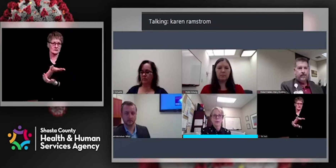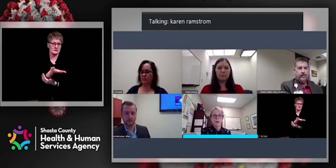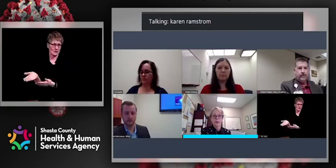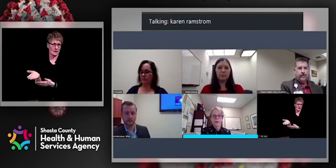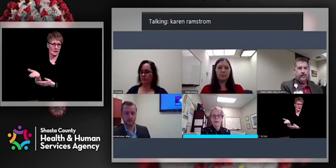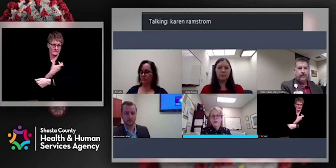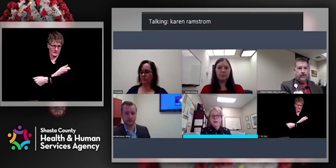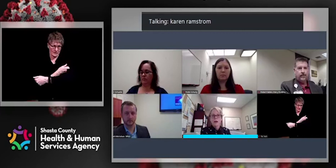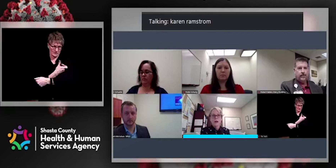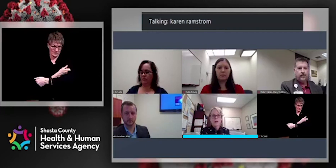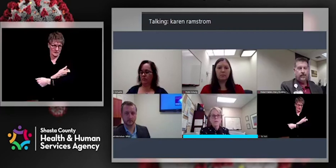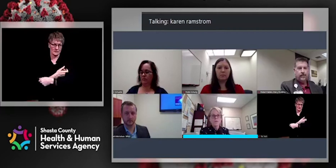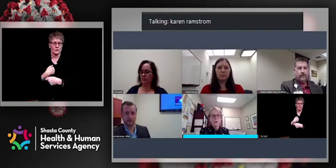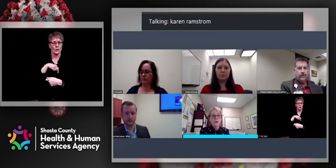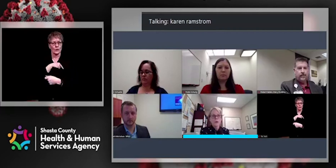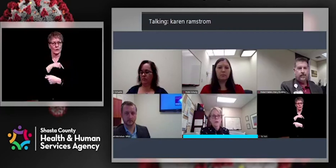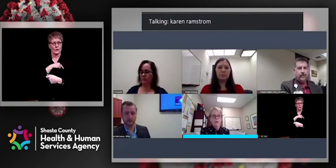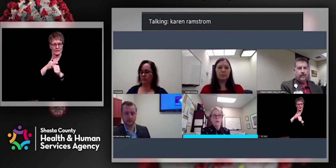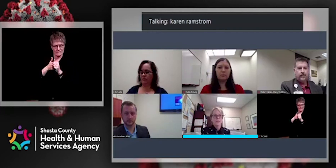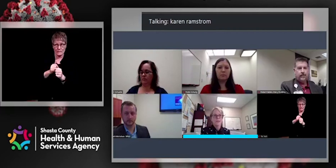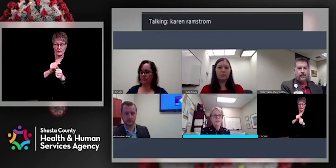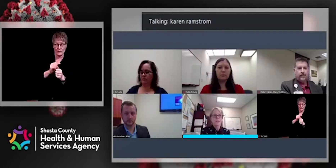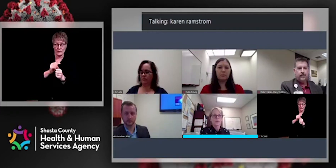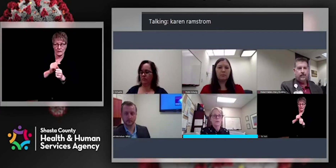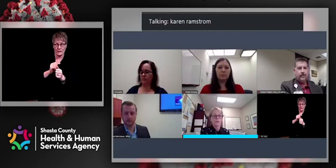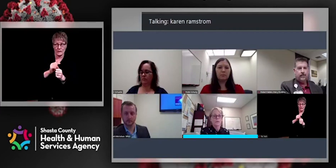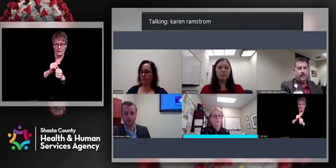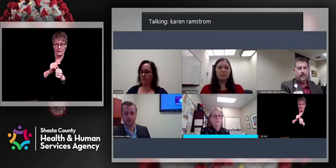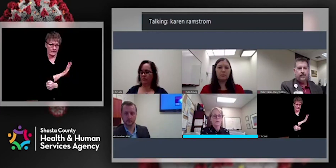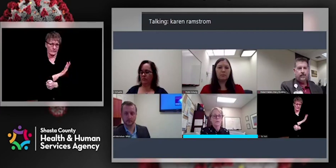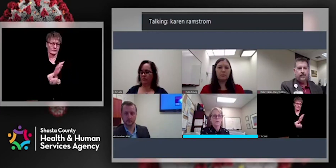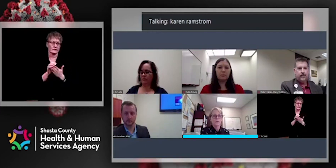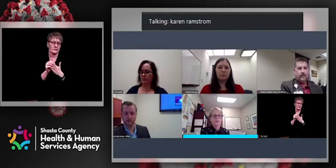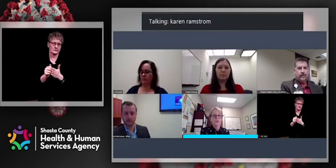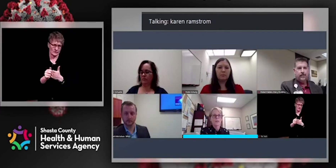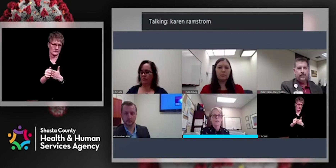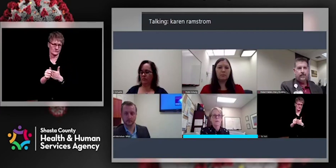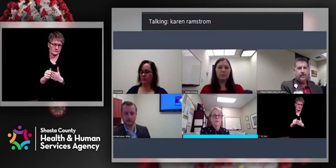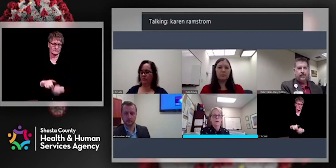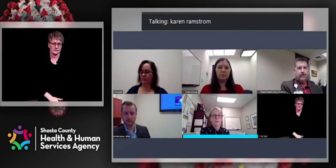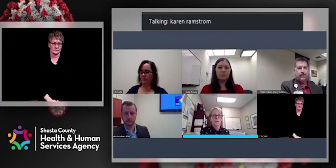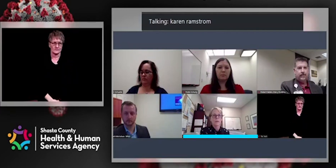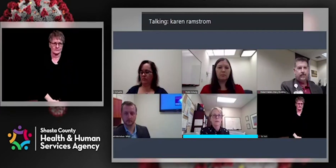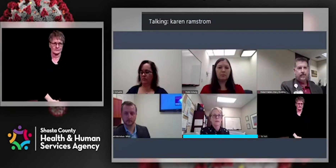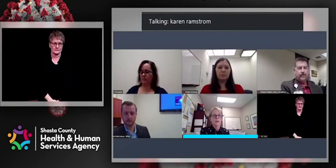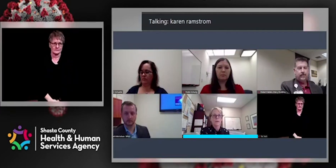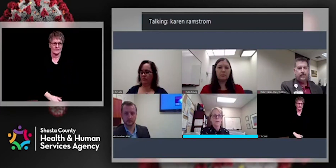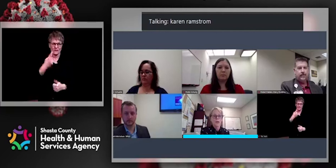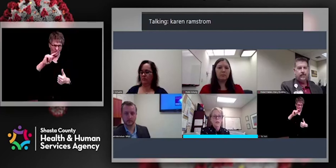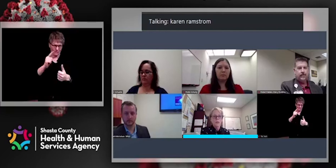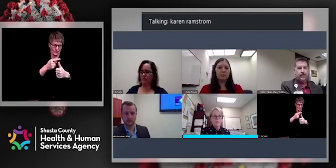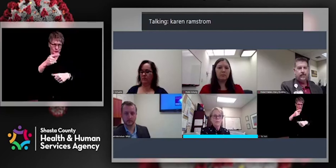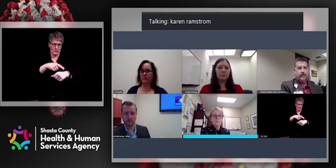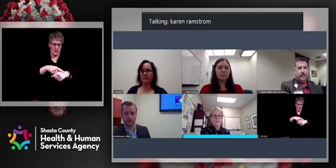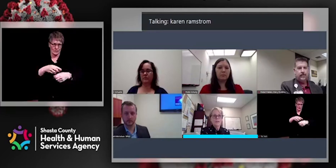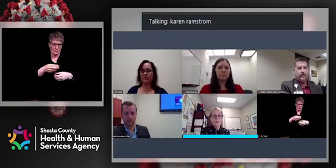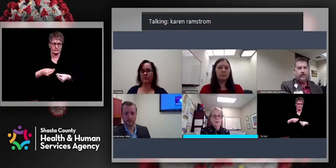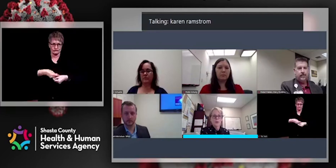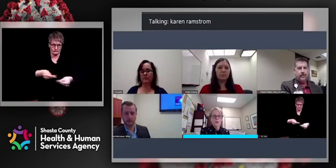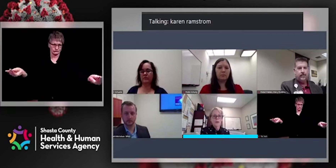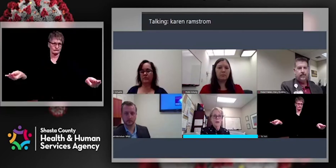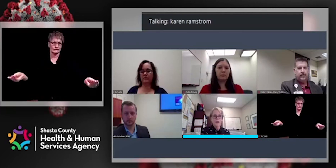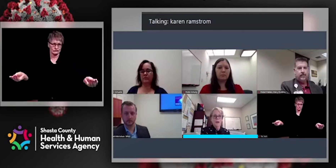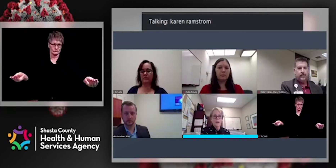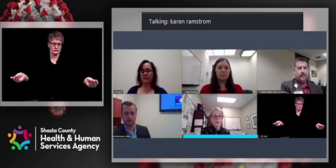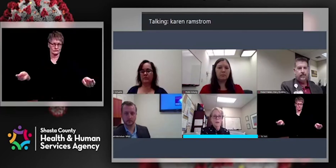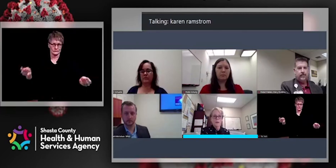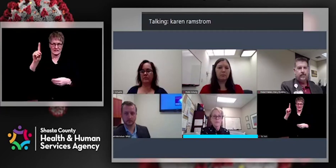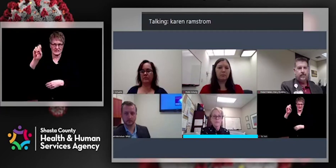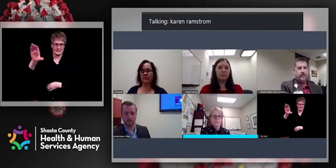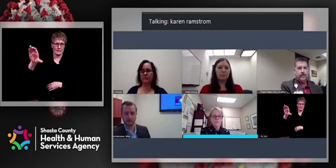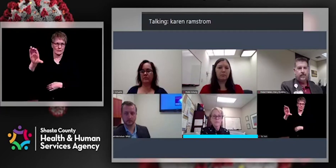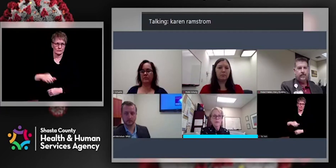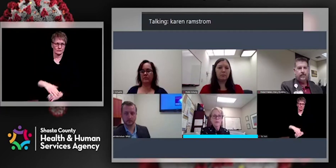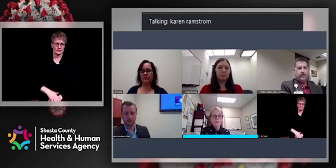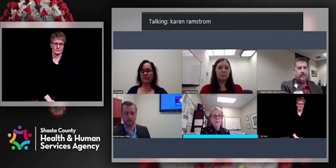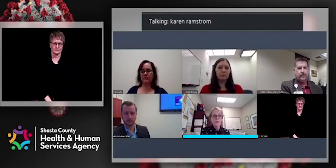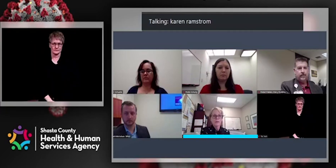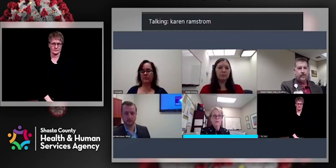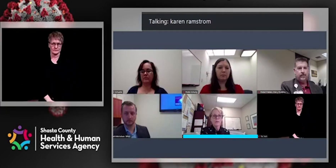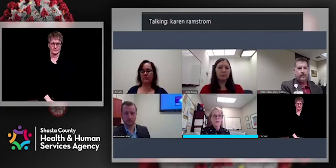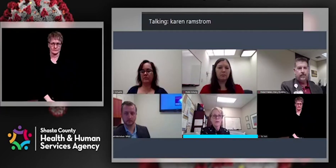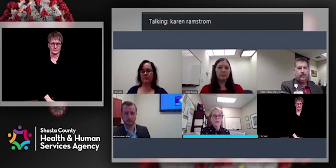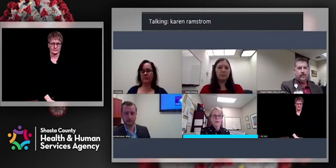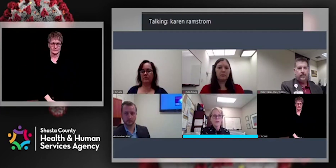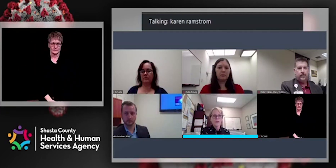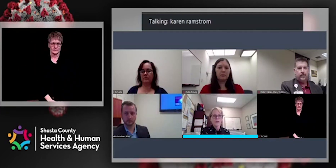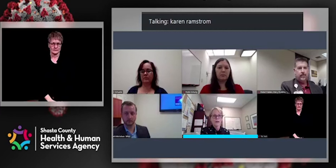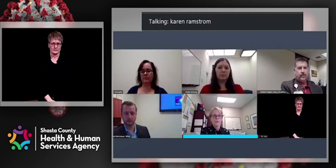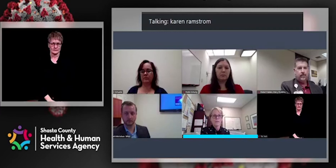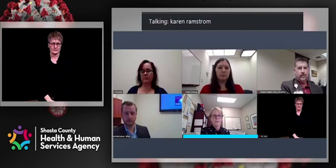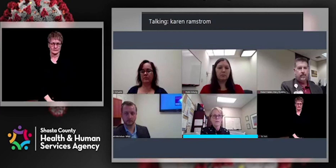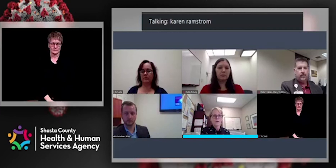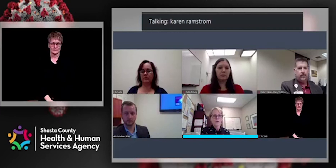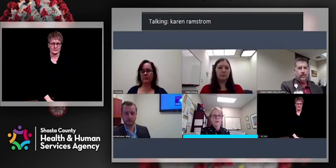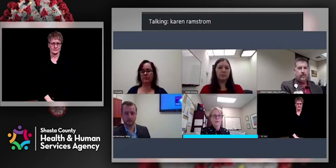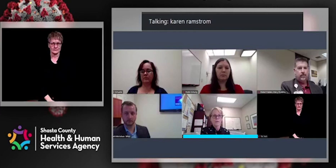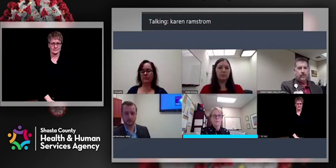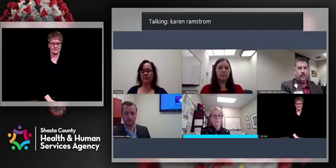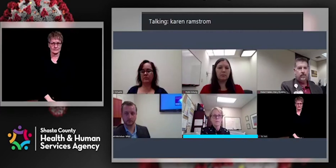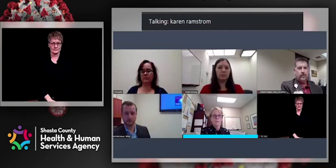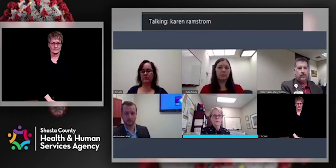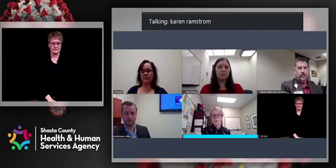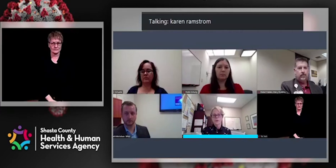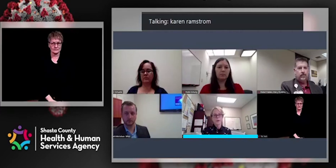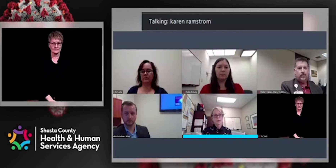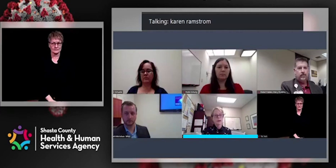applying for this initial distribution that's coming in December. The vaccine work group,